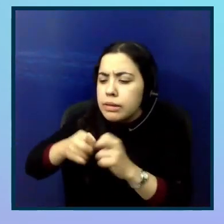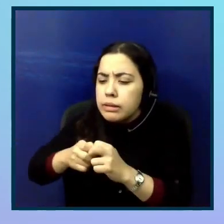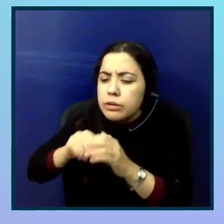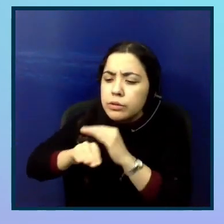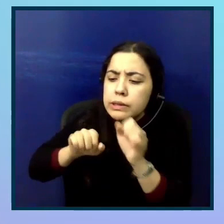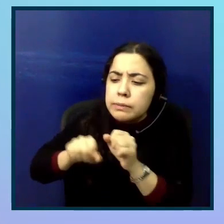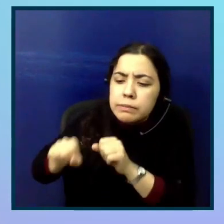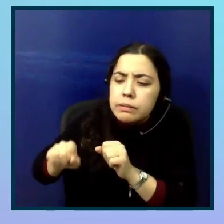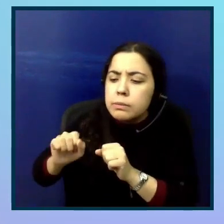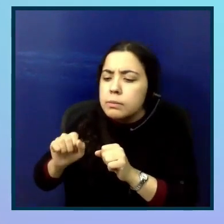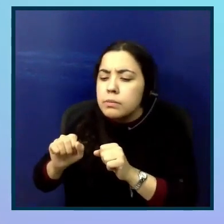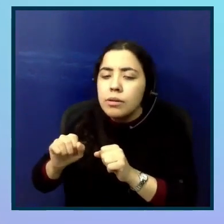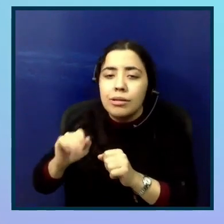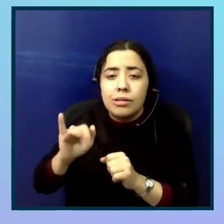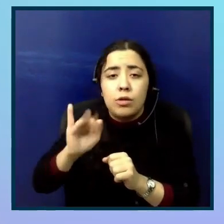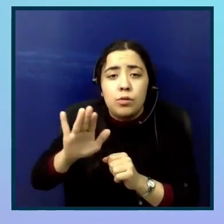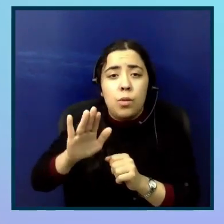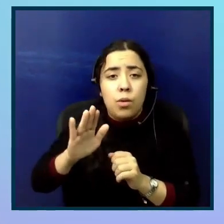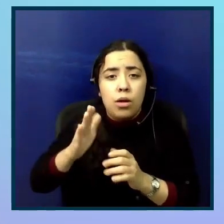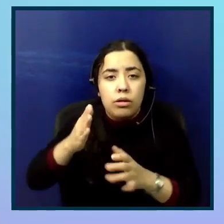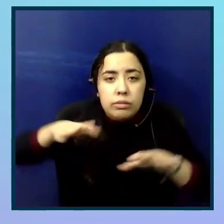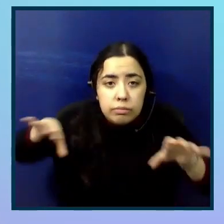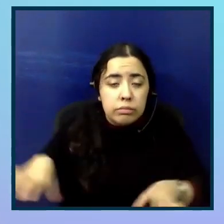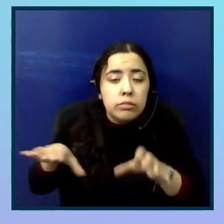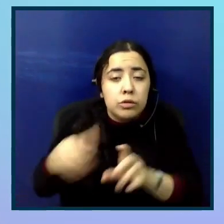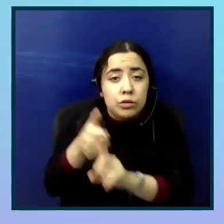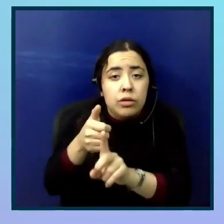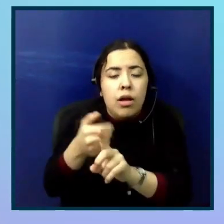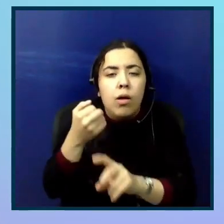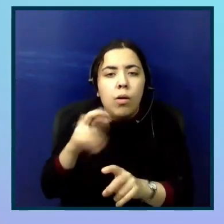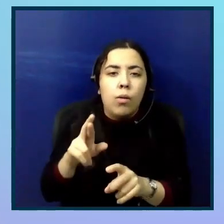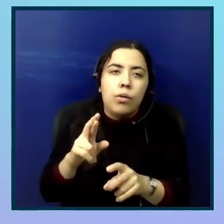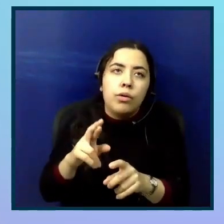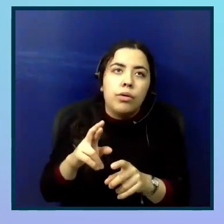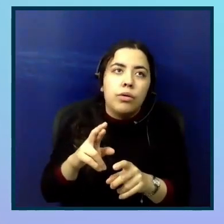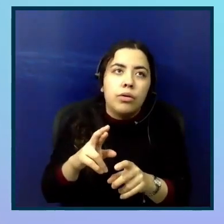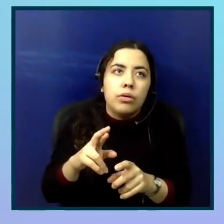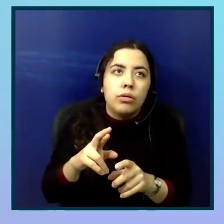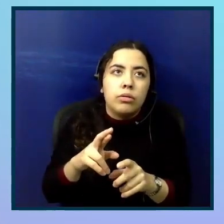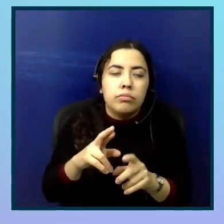It is manual. So we have automated checks in place for some basic things,